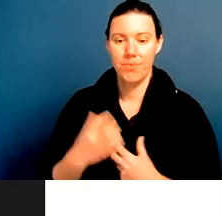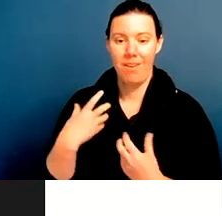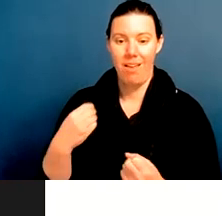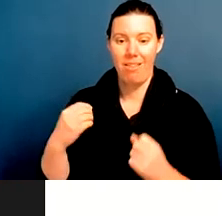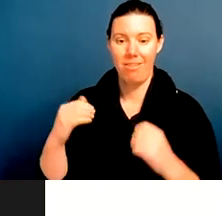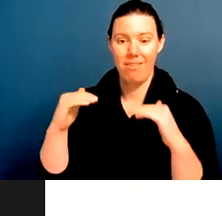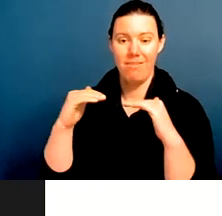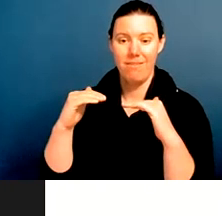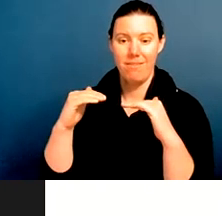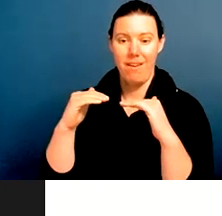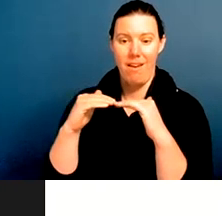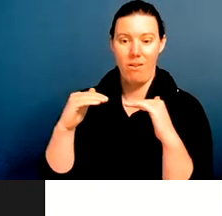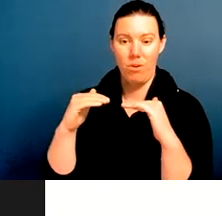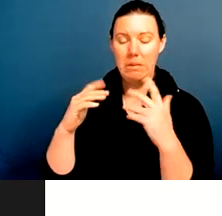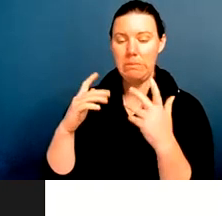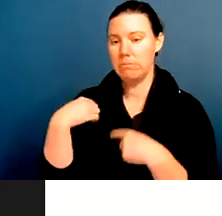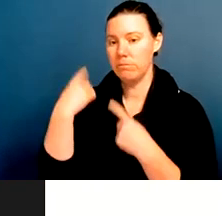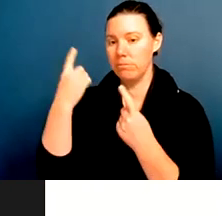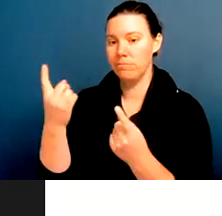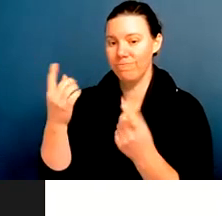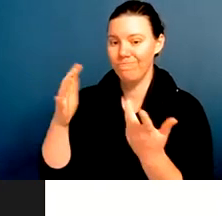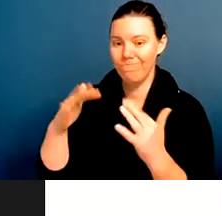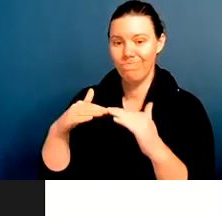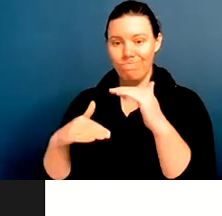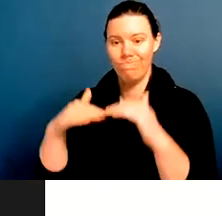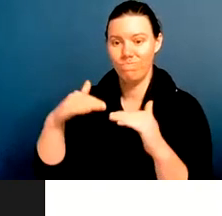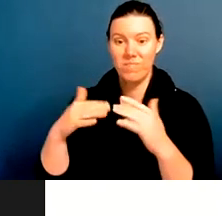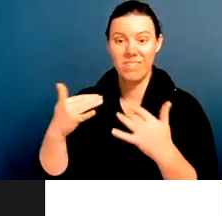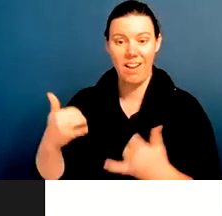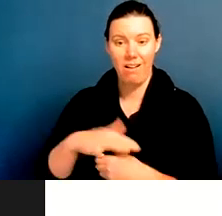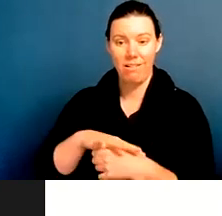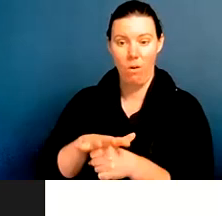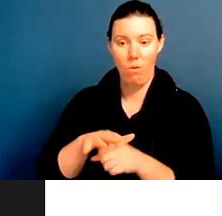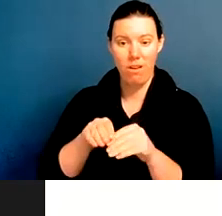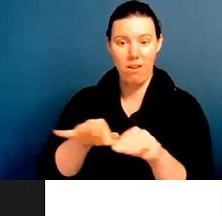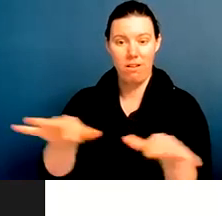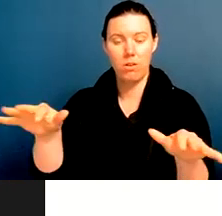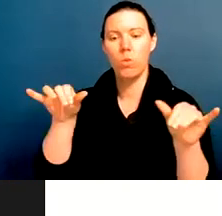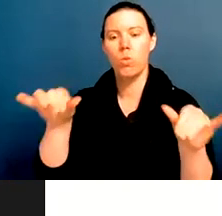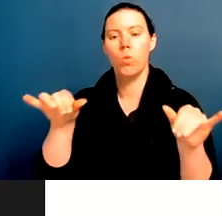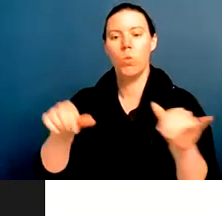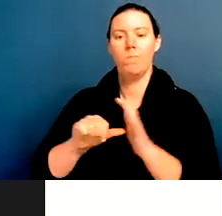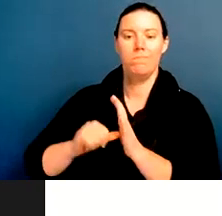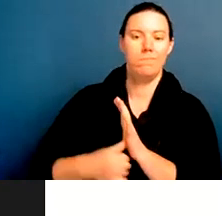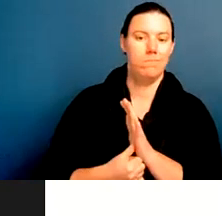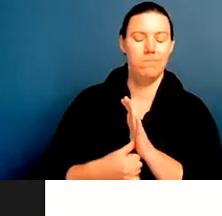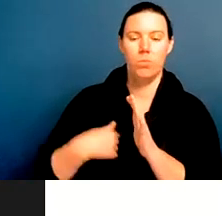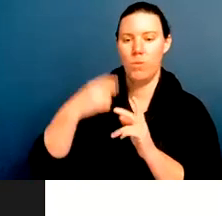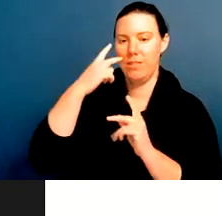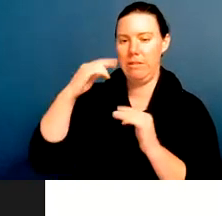So what is this bill? Well, the Engrossed Substitute Senate Bill 5229,